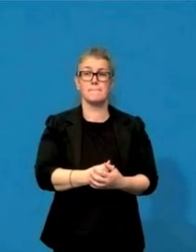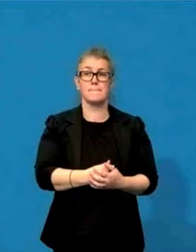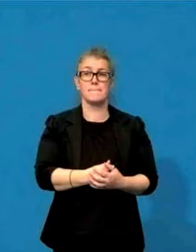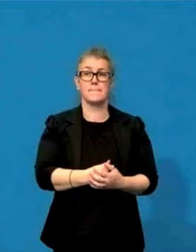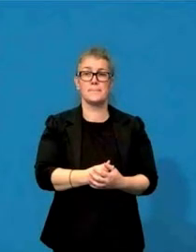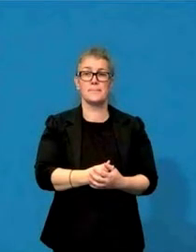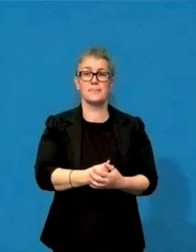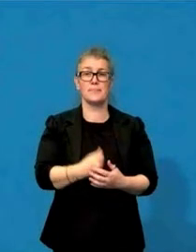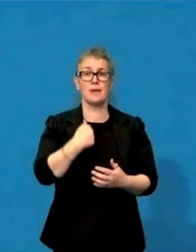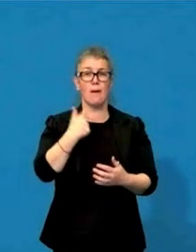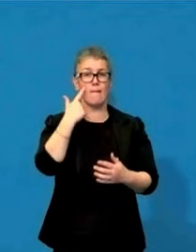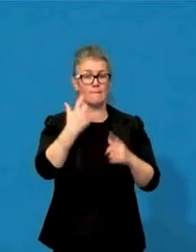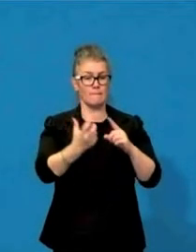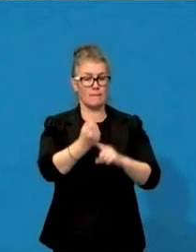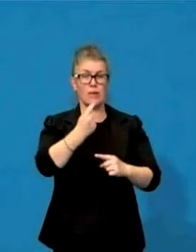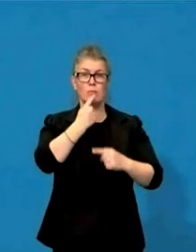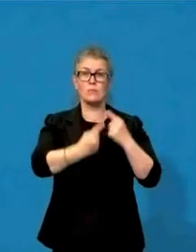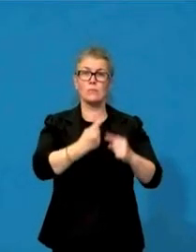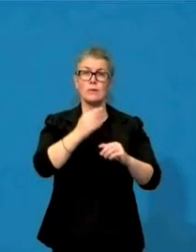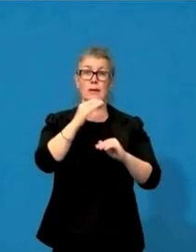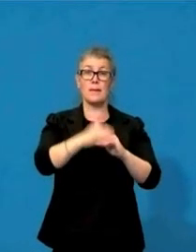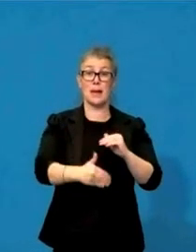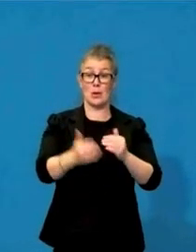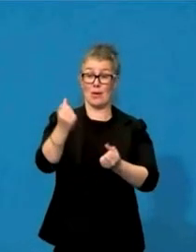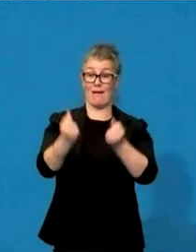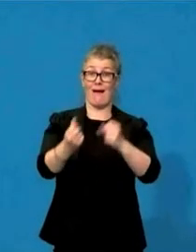information about a car hoist that could help us.